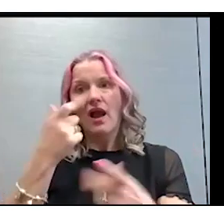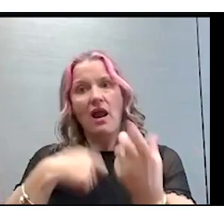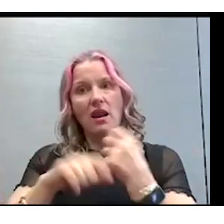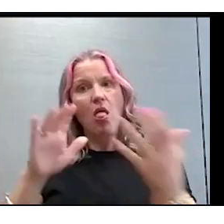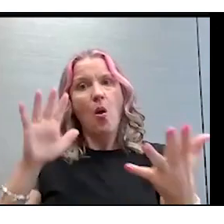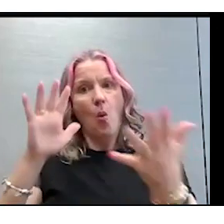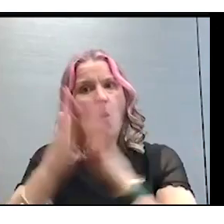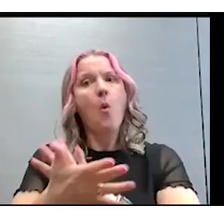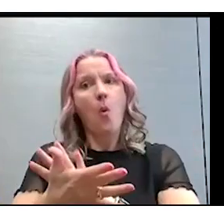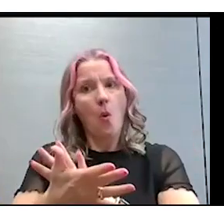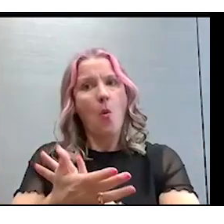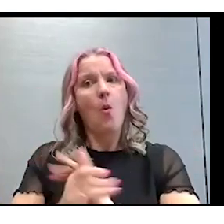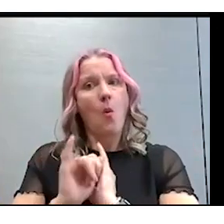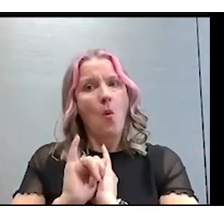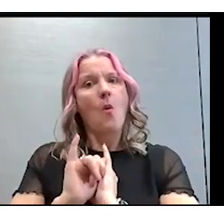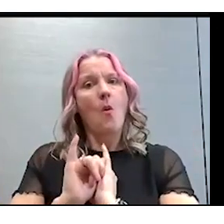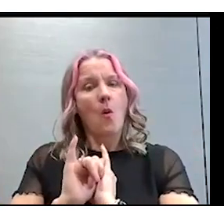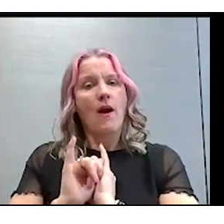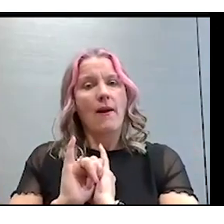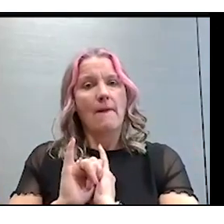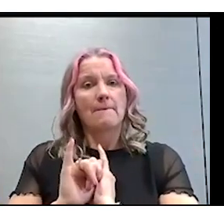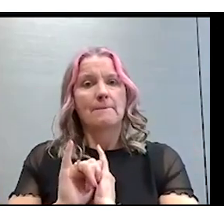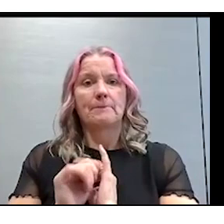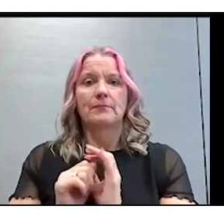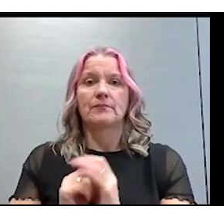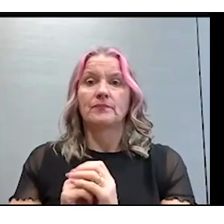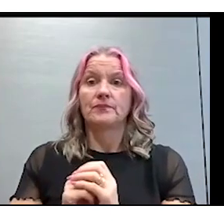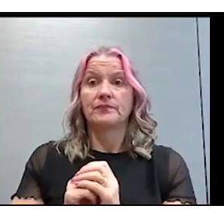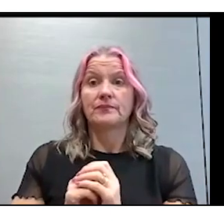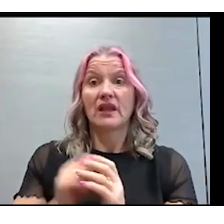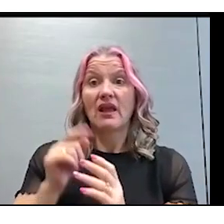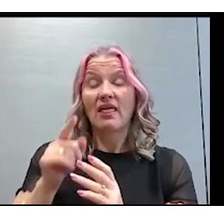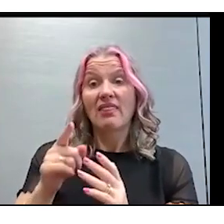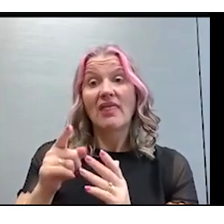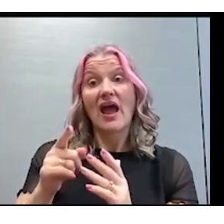The same technology in the disability space can be incredibly helpful.